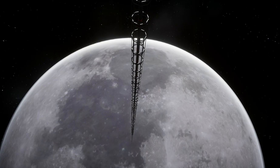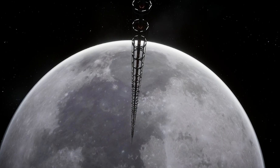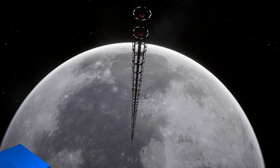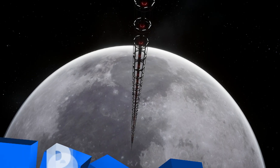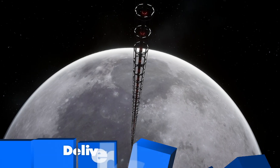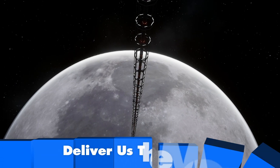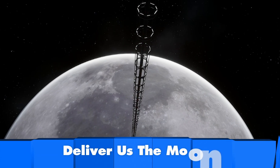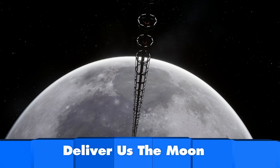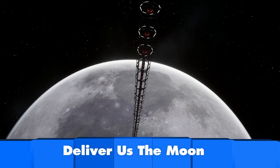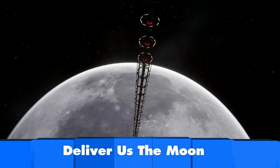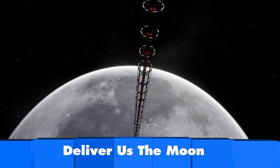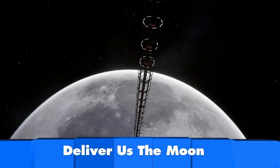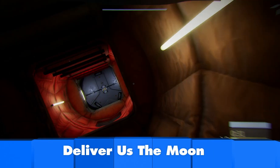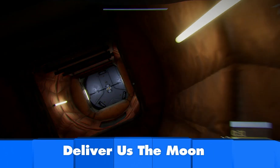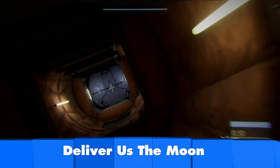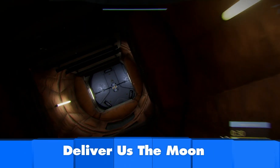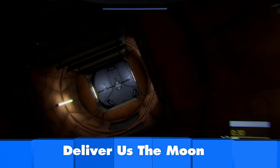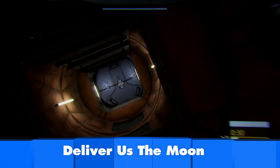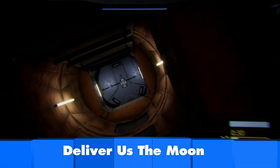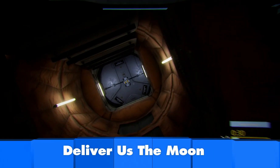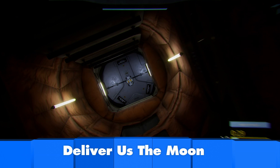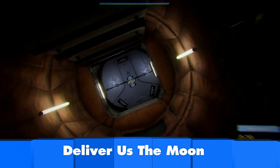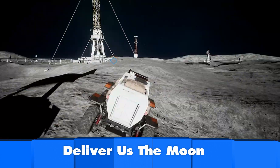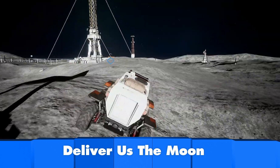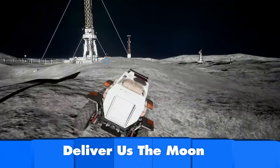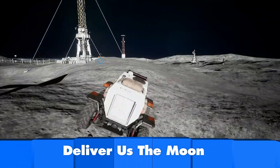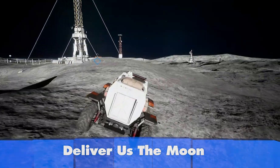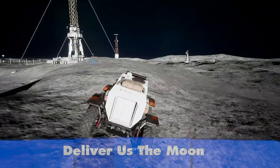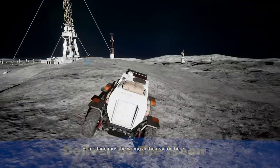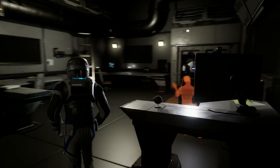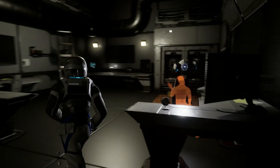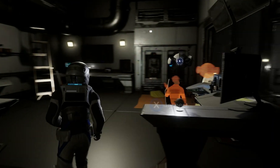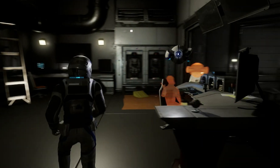And we blast off to the moon in the emotional sci-fi tale of Deliver Us The Moon.